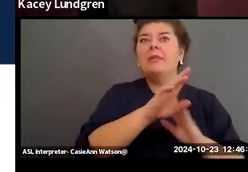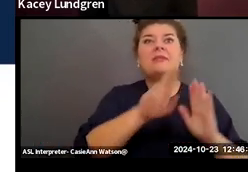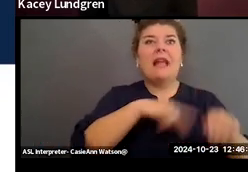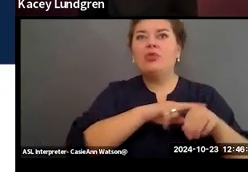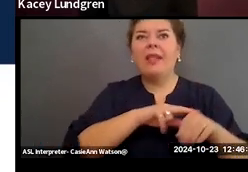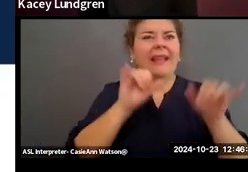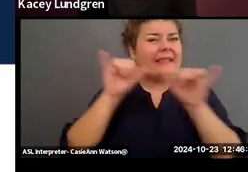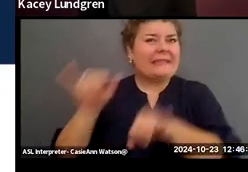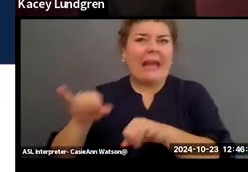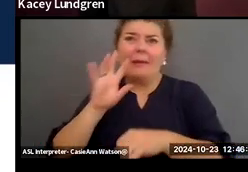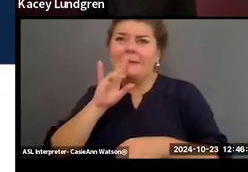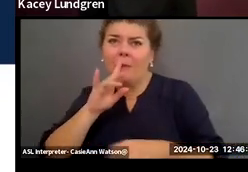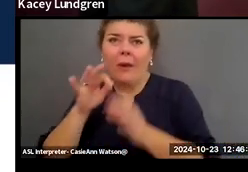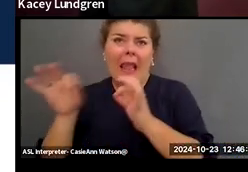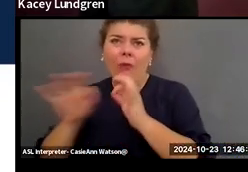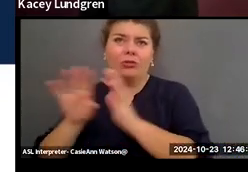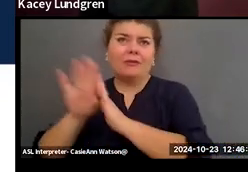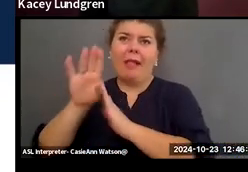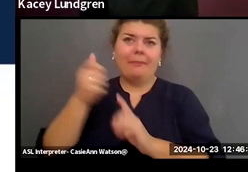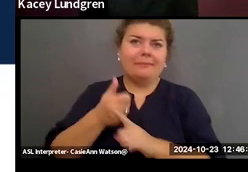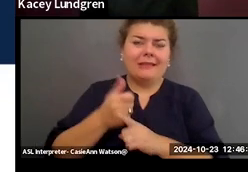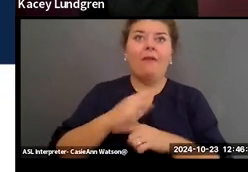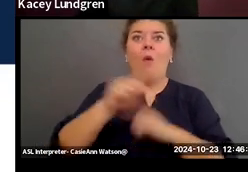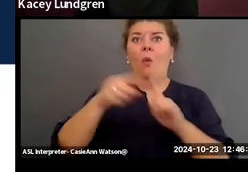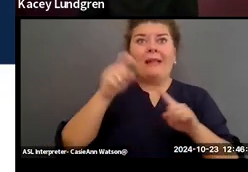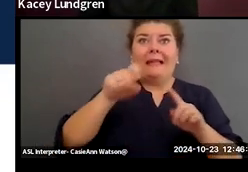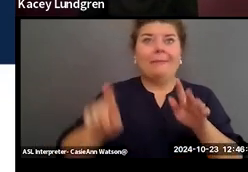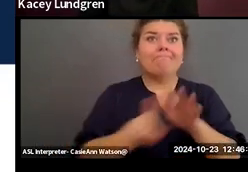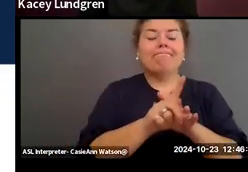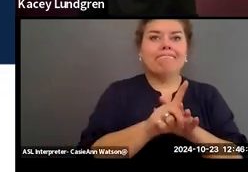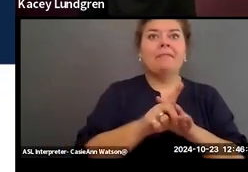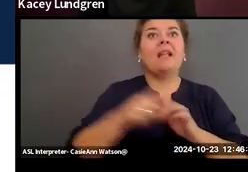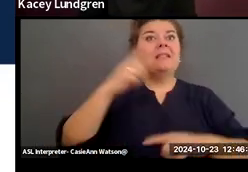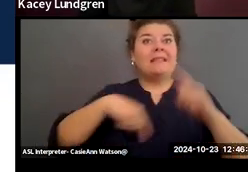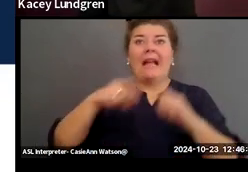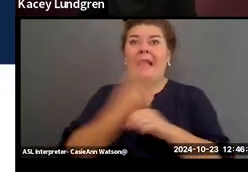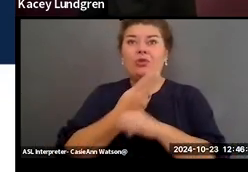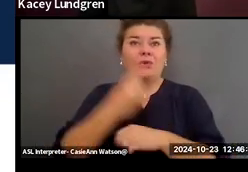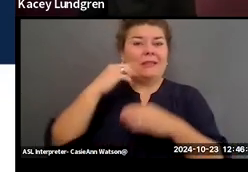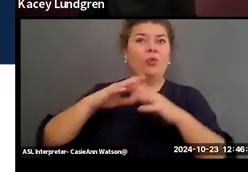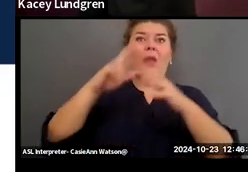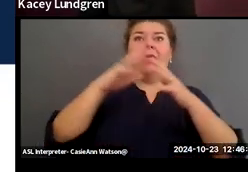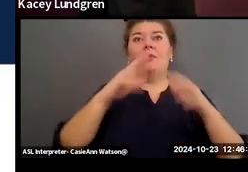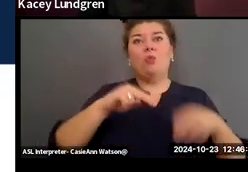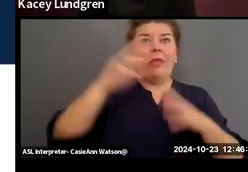just like spoken languages. Sign language has been used in North America for over 6,000 years.